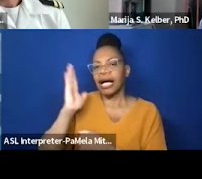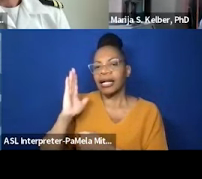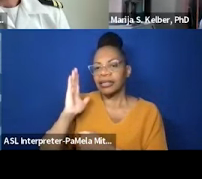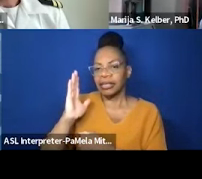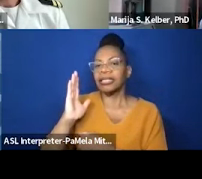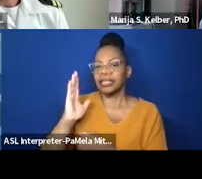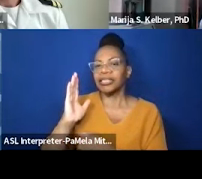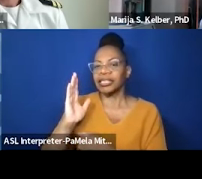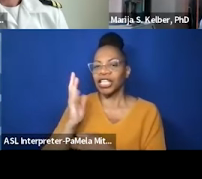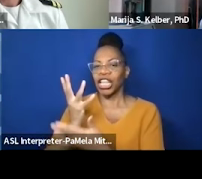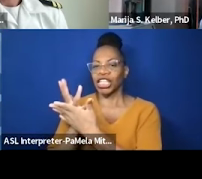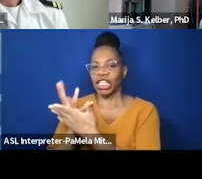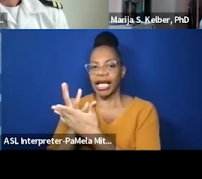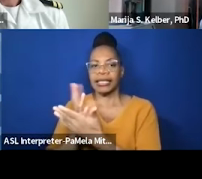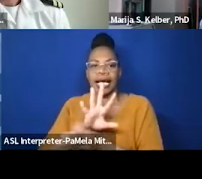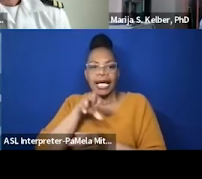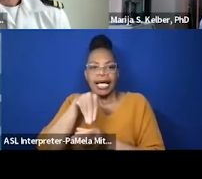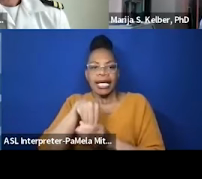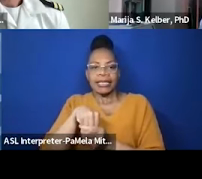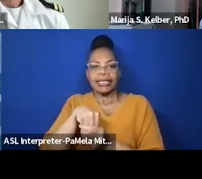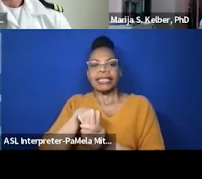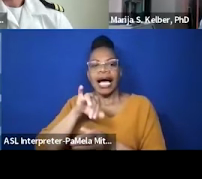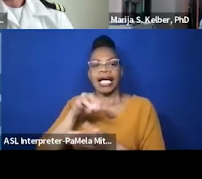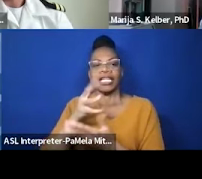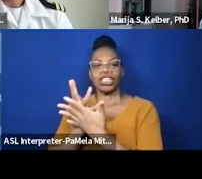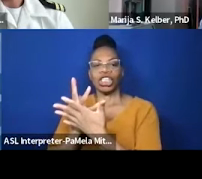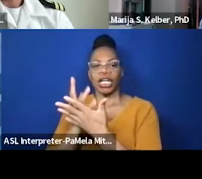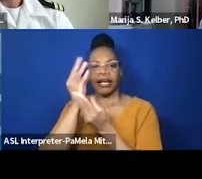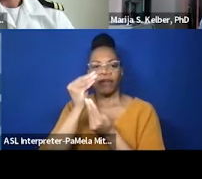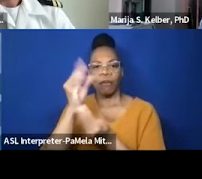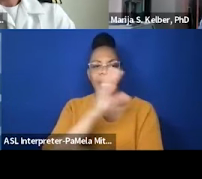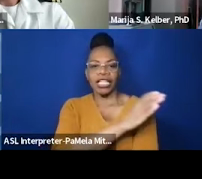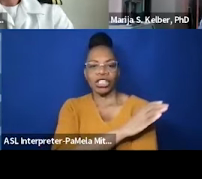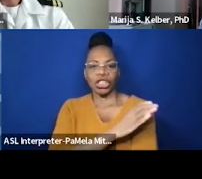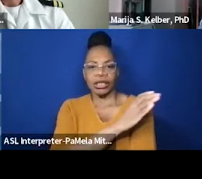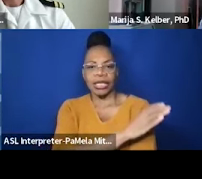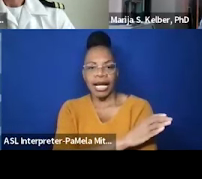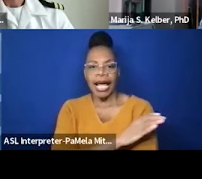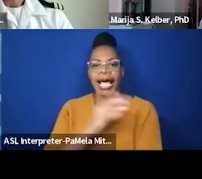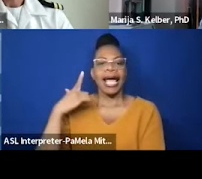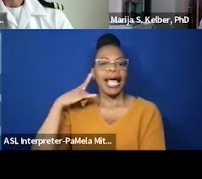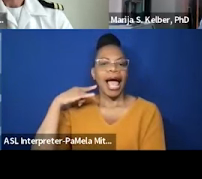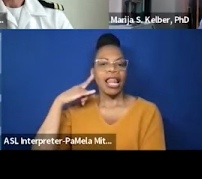Inside jail informational clinics, Riverside County, California, there's an example of actually going in